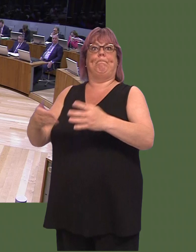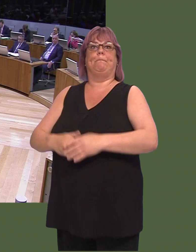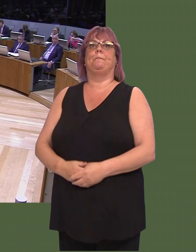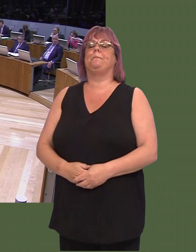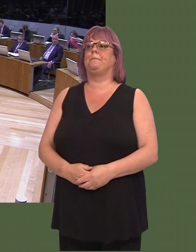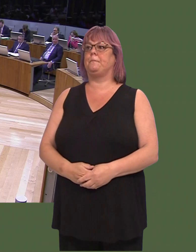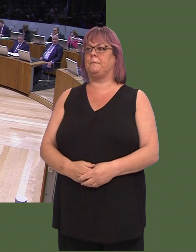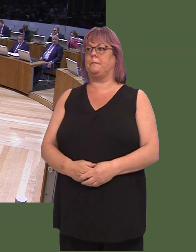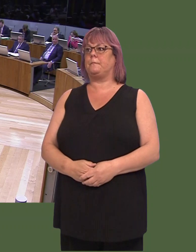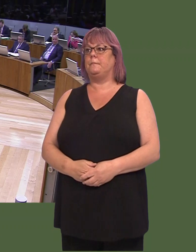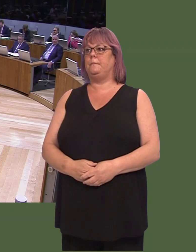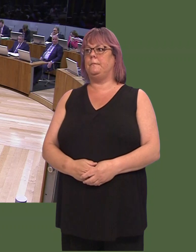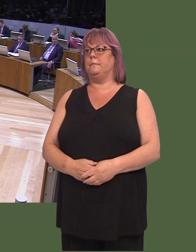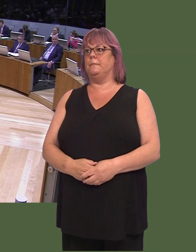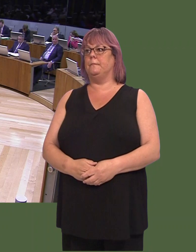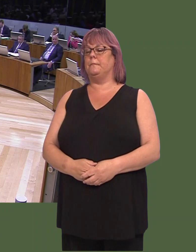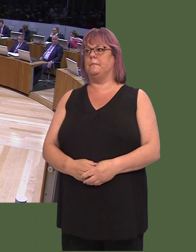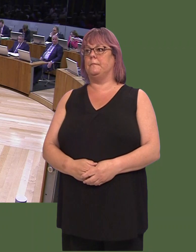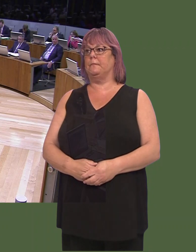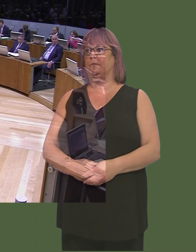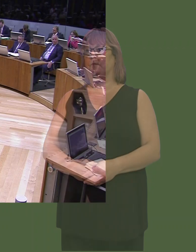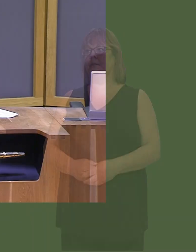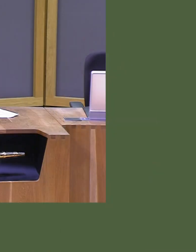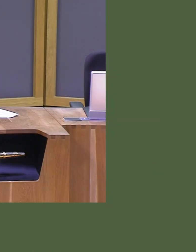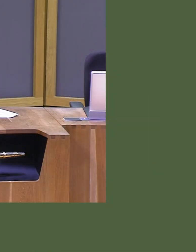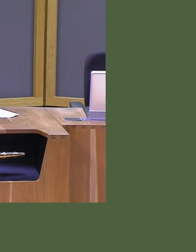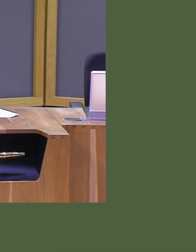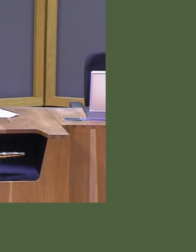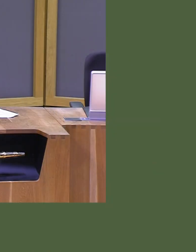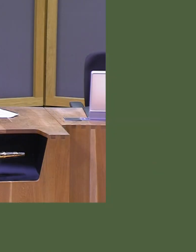Y Llywydd / The Llywydd: Diolch i'r Prif Weinidog.